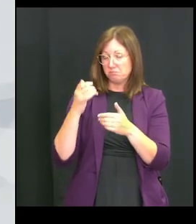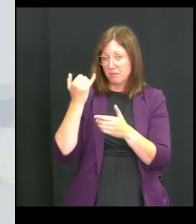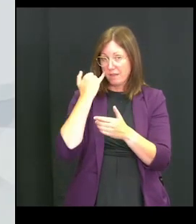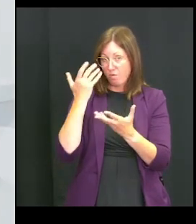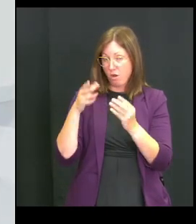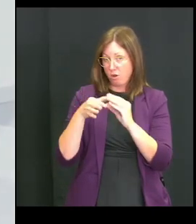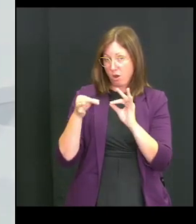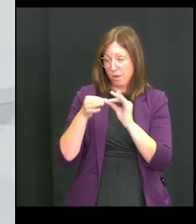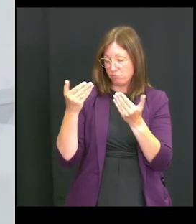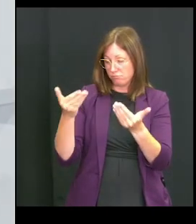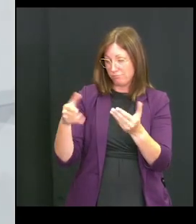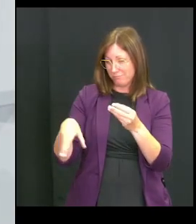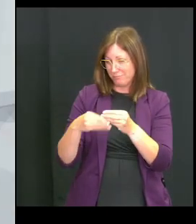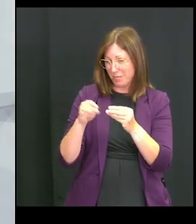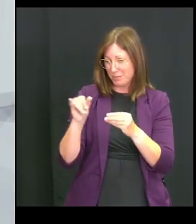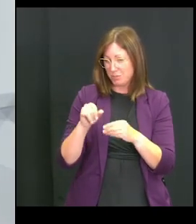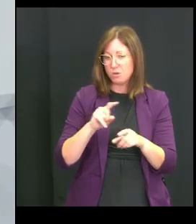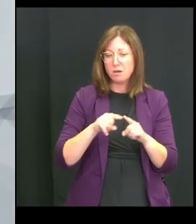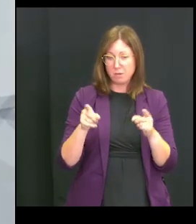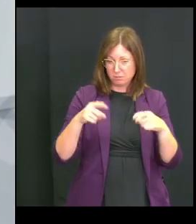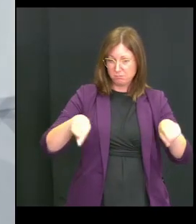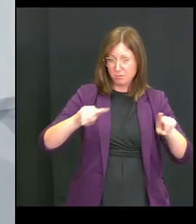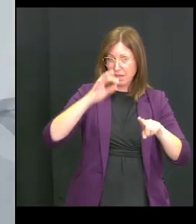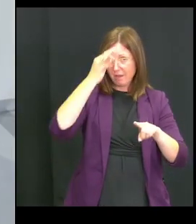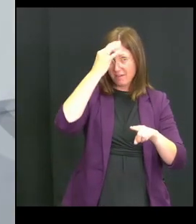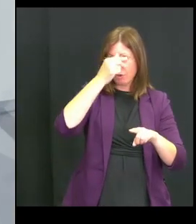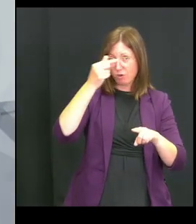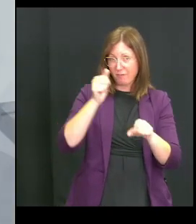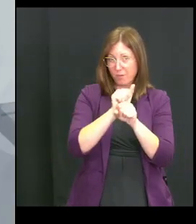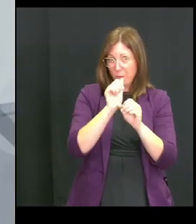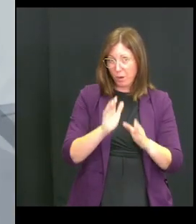but as federal public servants, as policy makers,